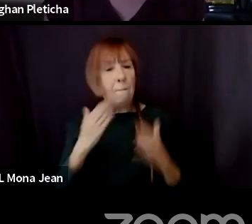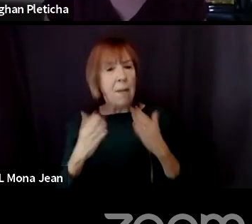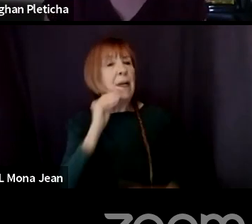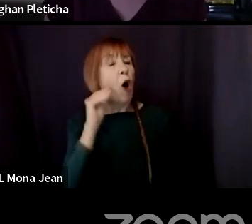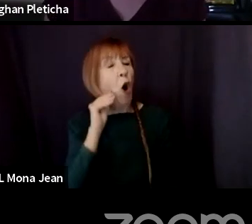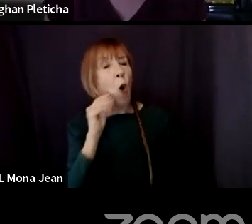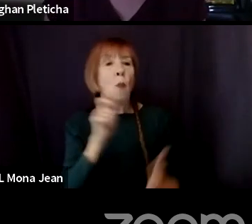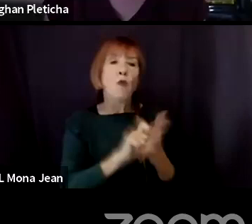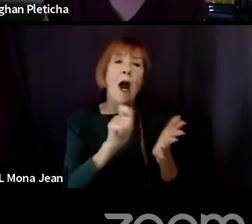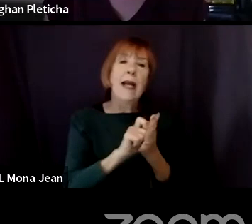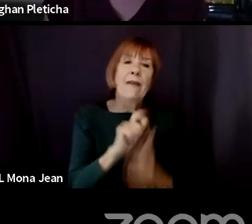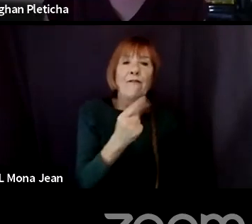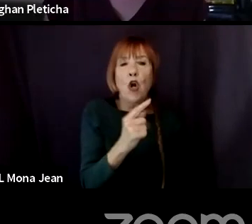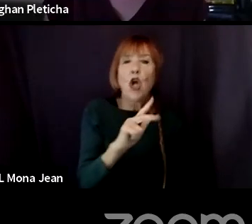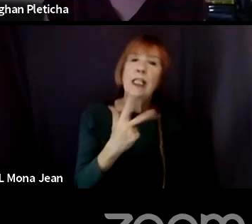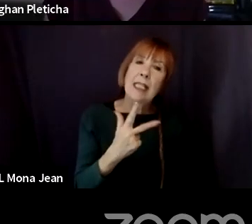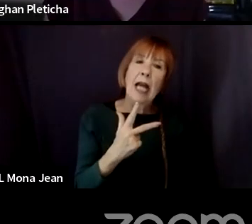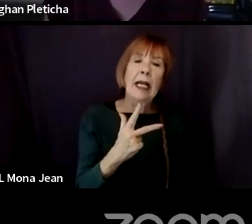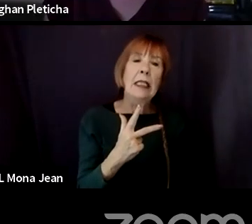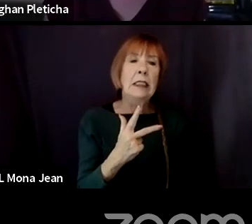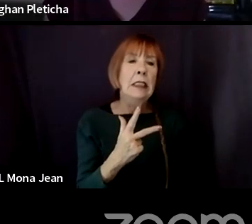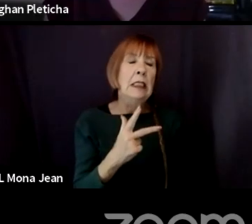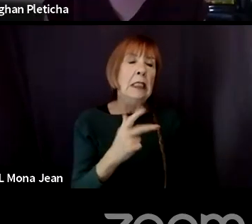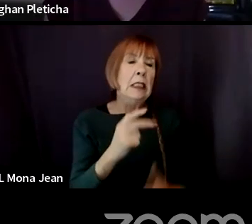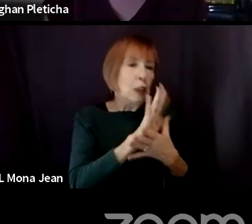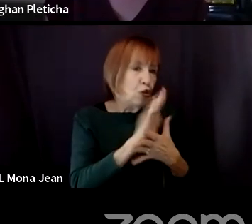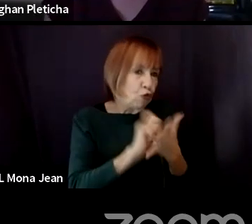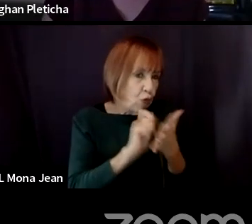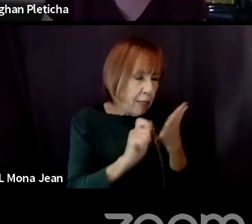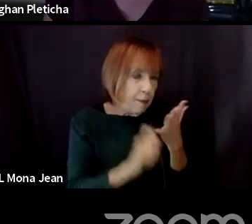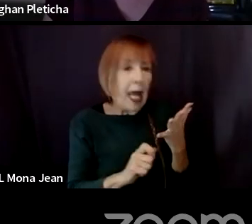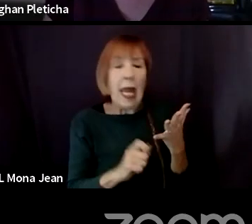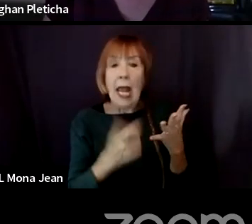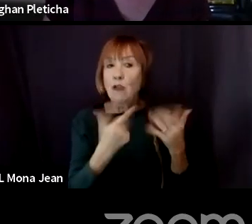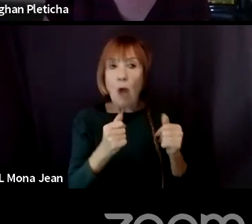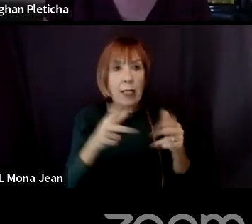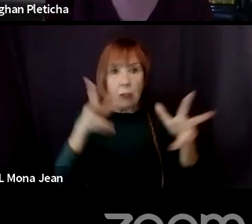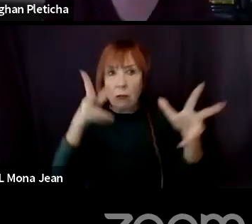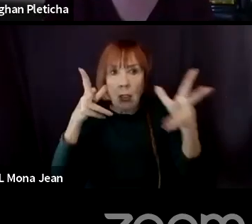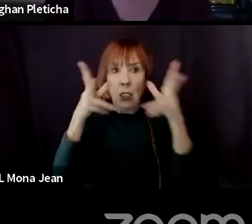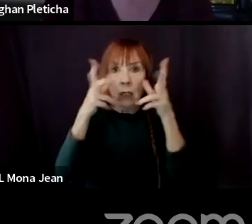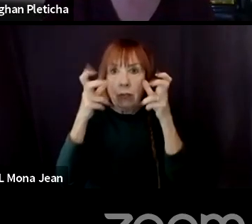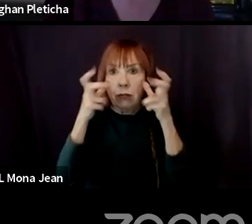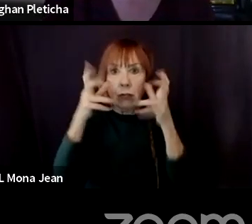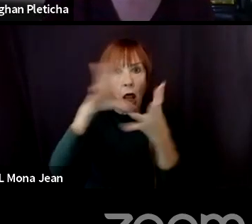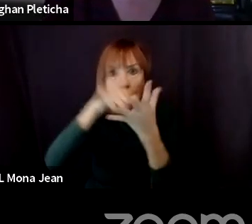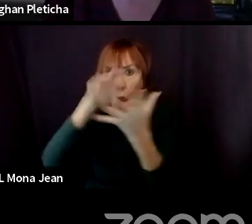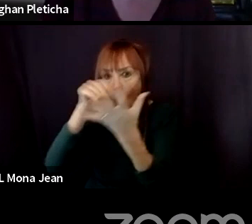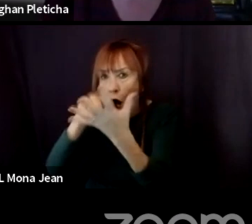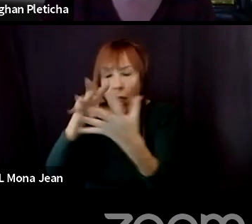and they're just trying to absorb more information, more knowledge that you guys have had. So, in a writers room,